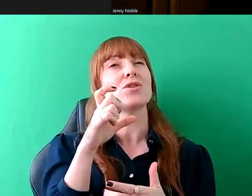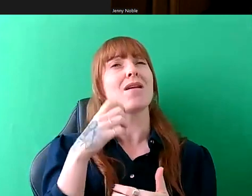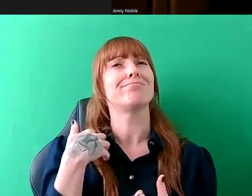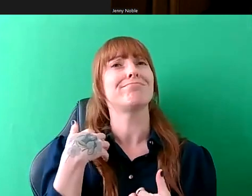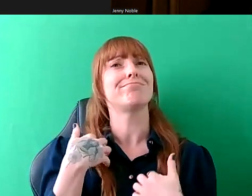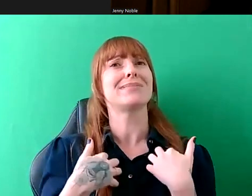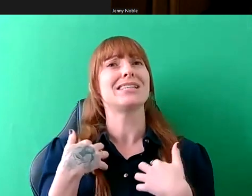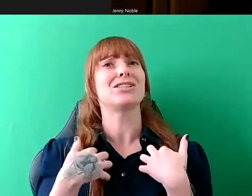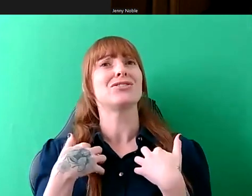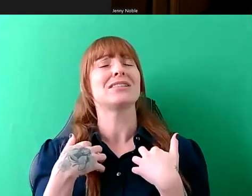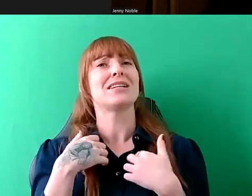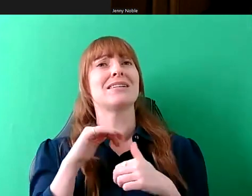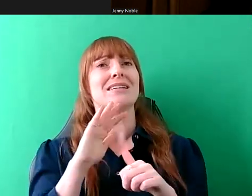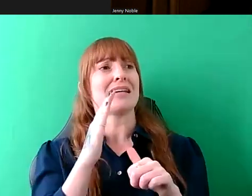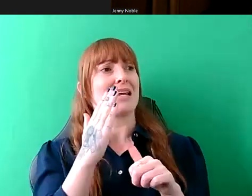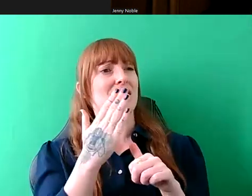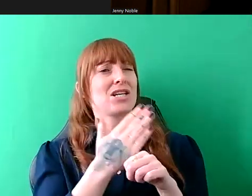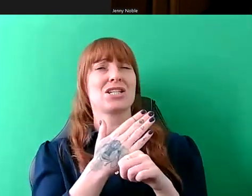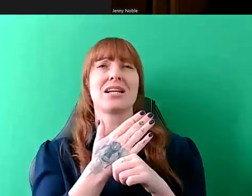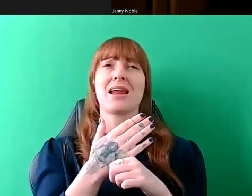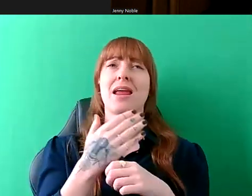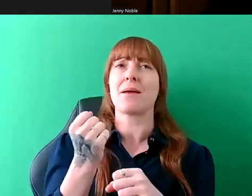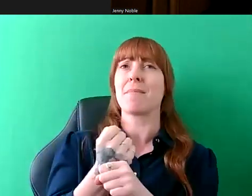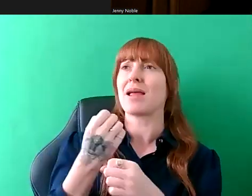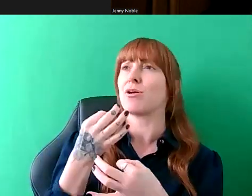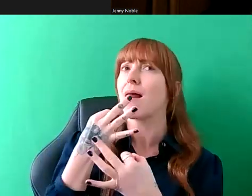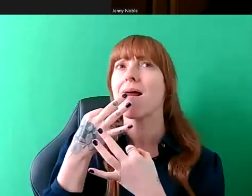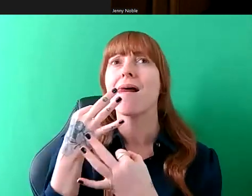initially drew you to working with the collection, whether there were any particular pieces that